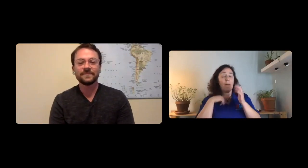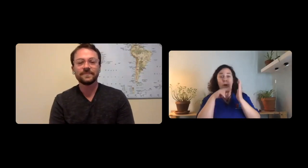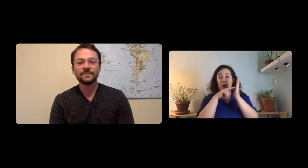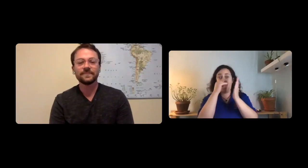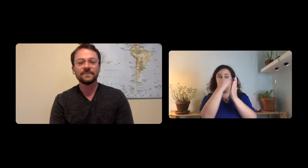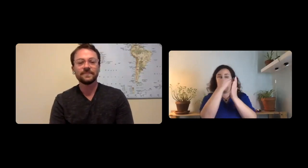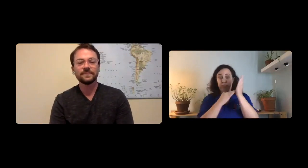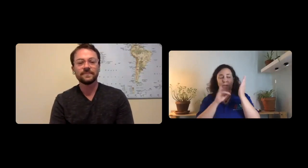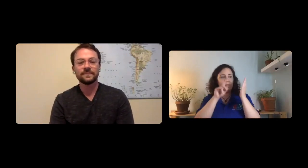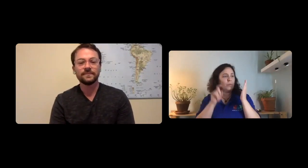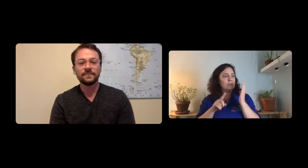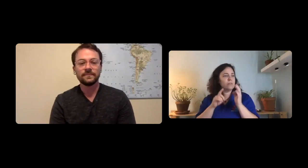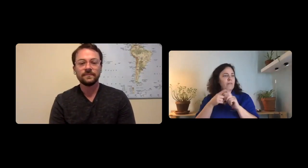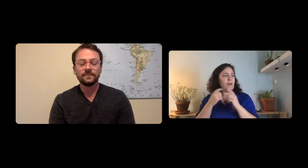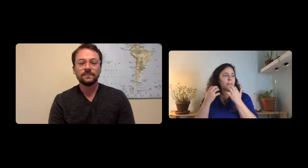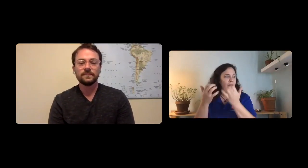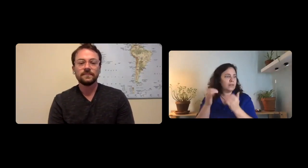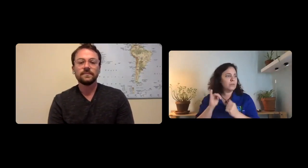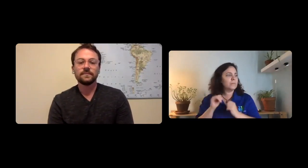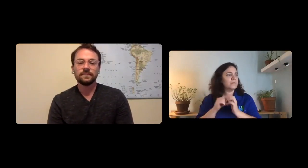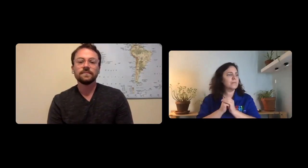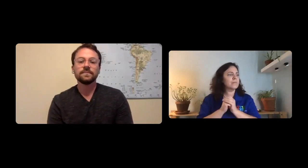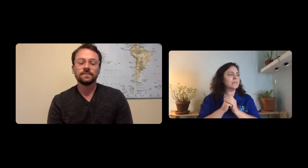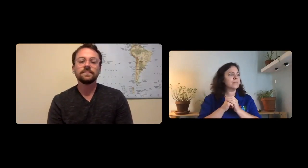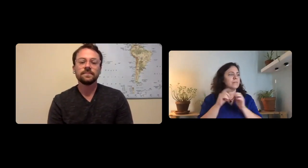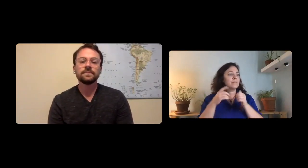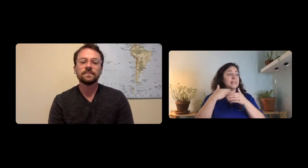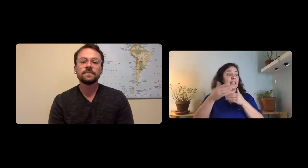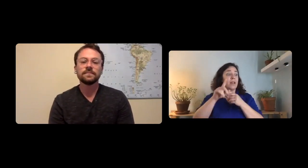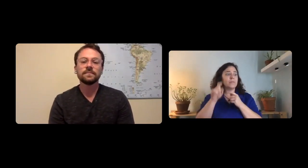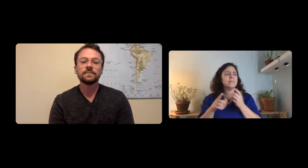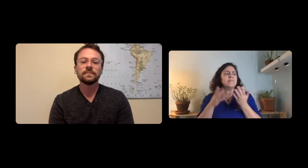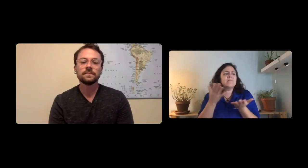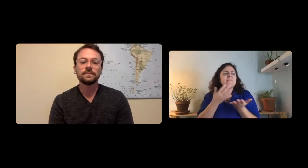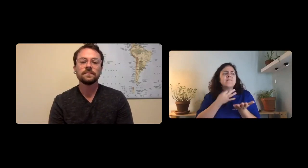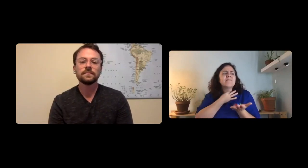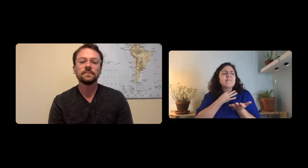I had no words to express and I was finally glad to find it. > Terrific!